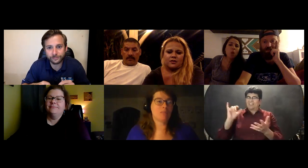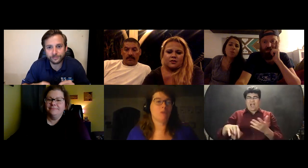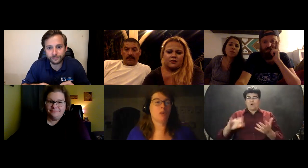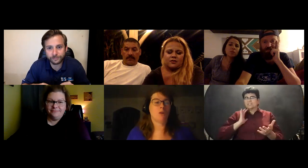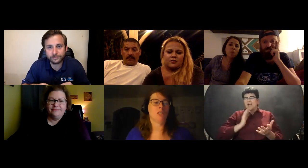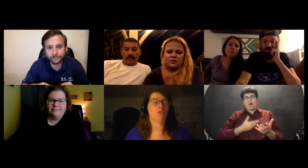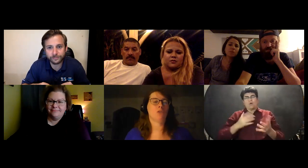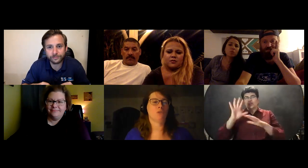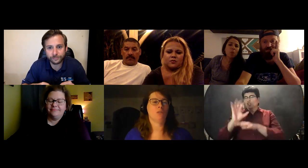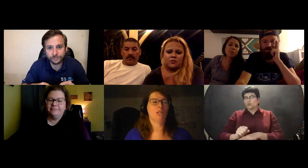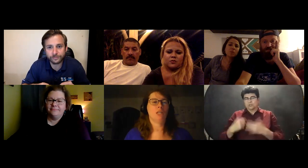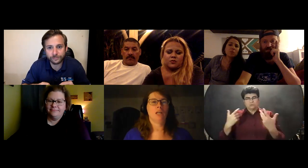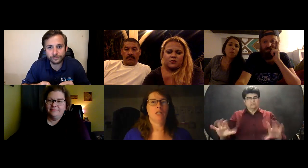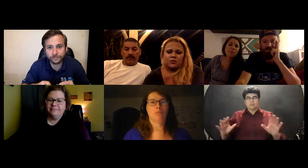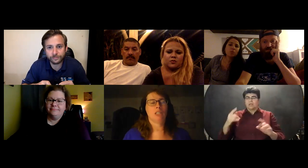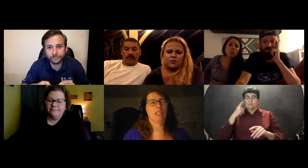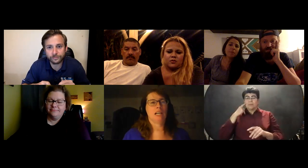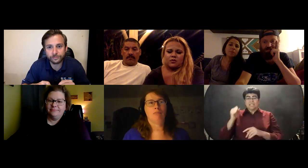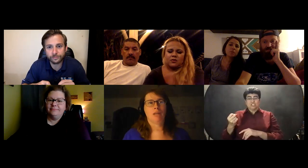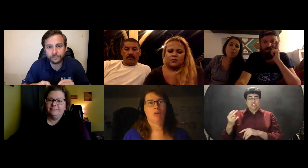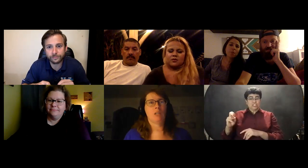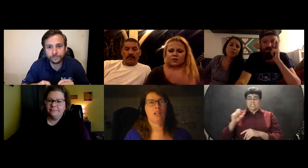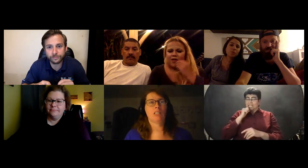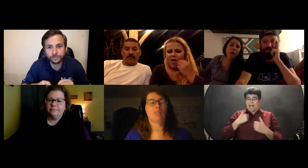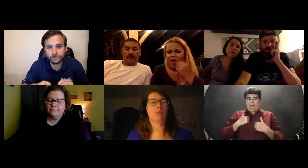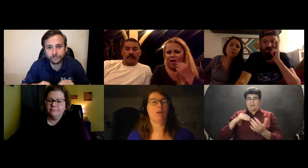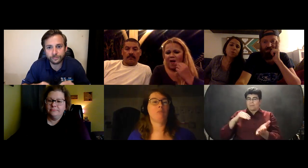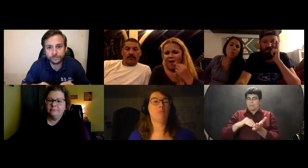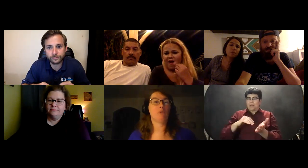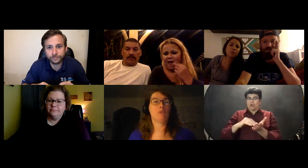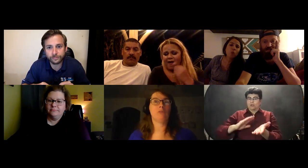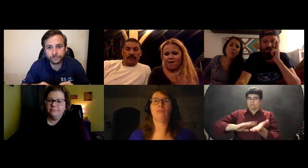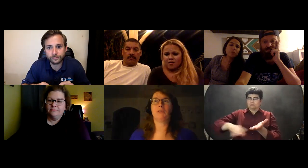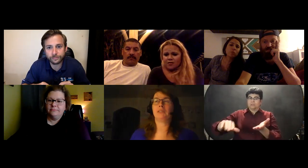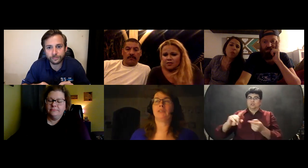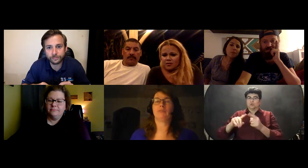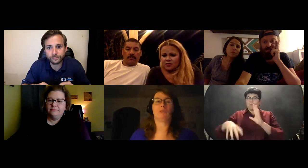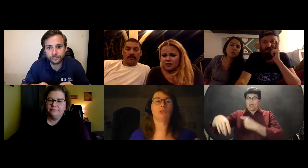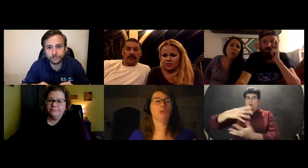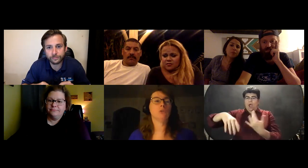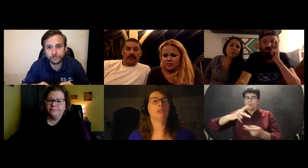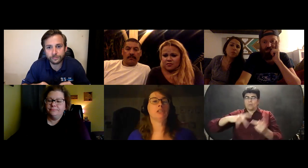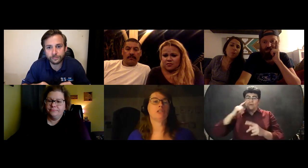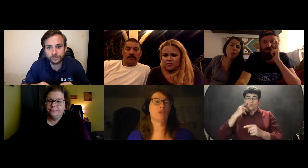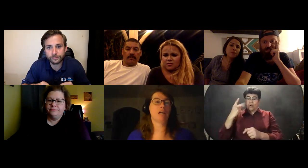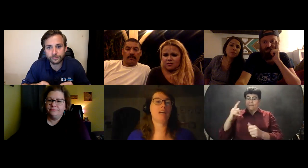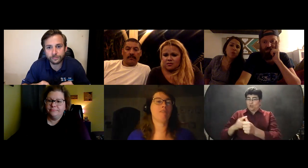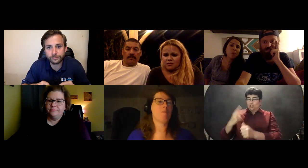already used to she didn't have medical clearance to be around people for